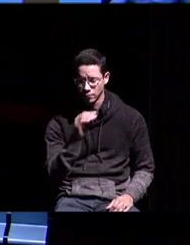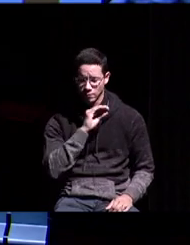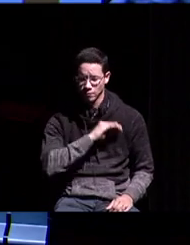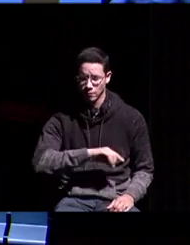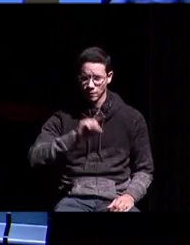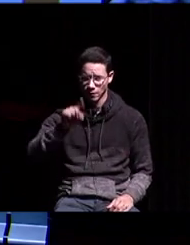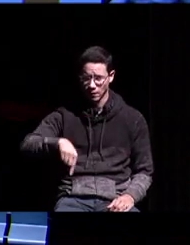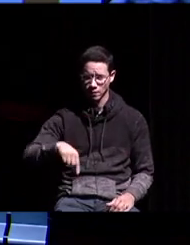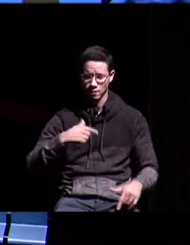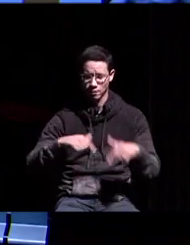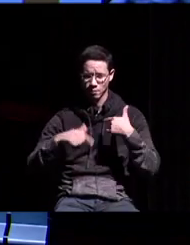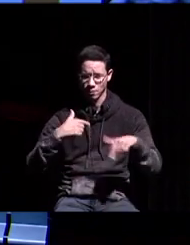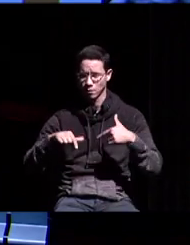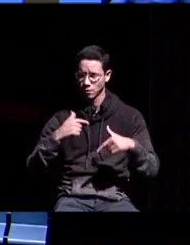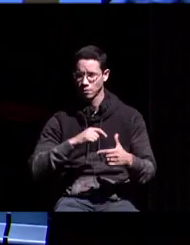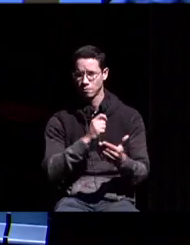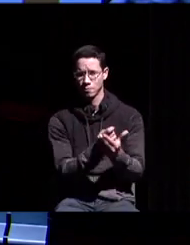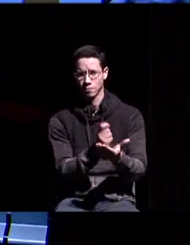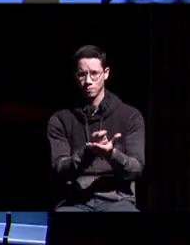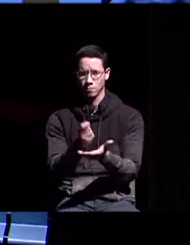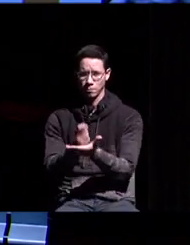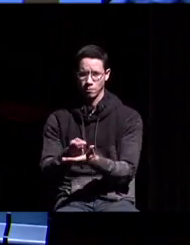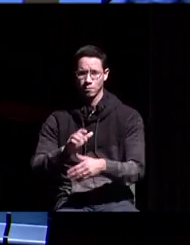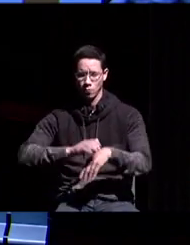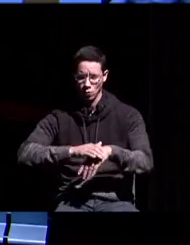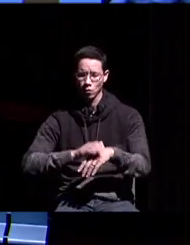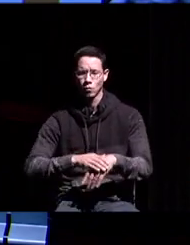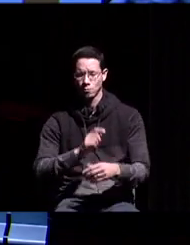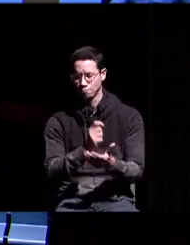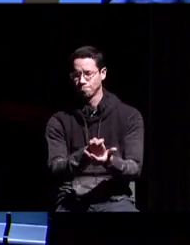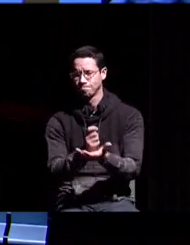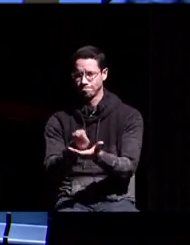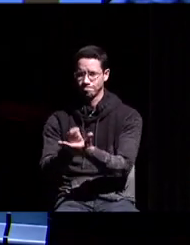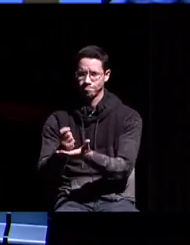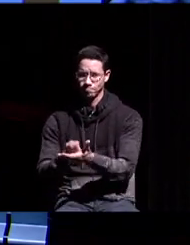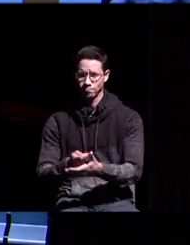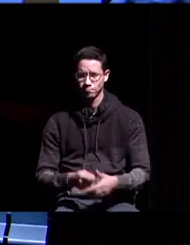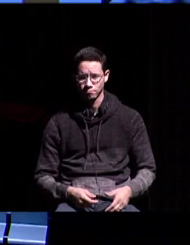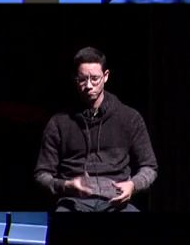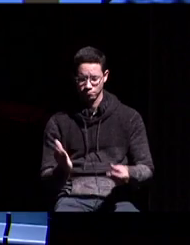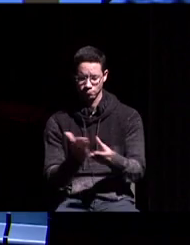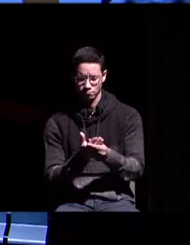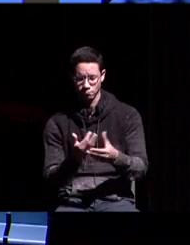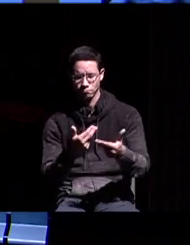that will have to pay for the court fees. So we have quite an interesting situation